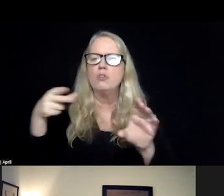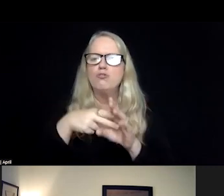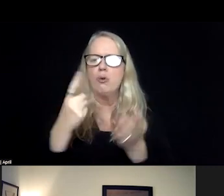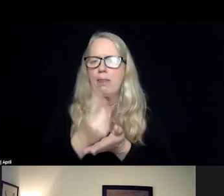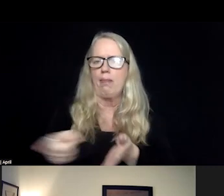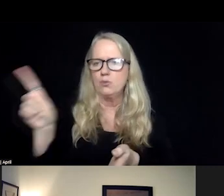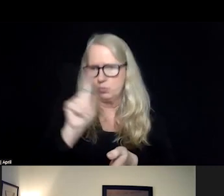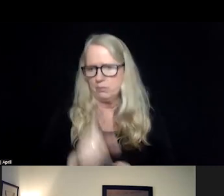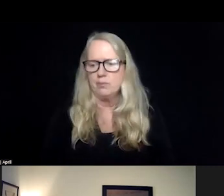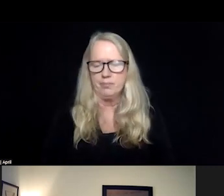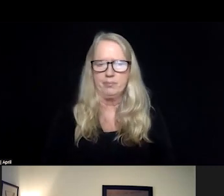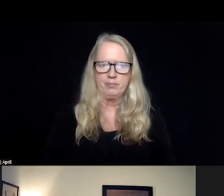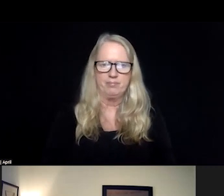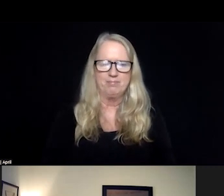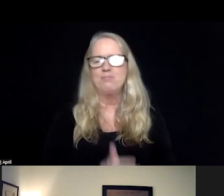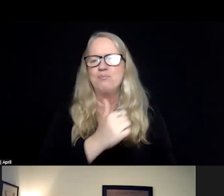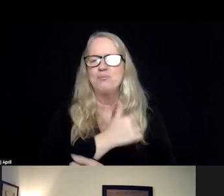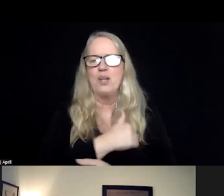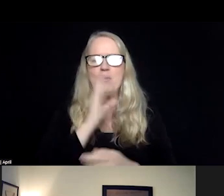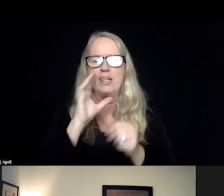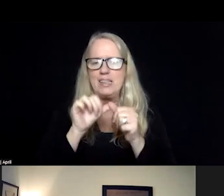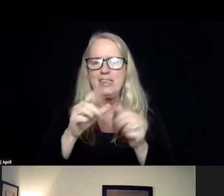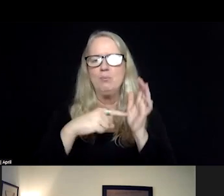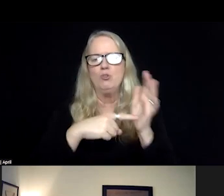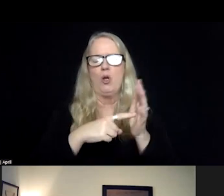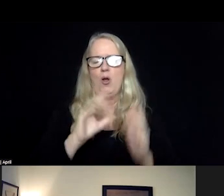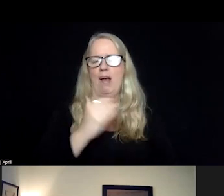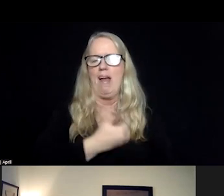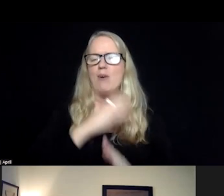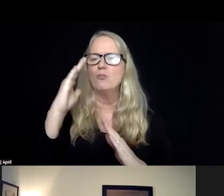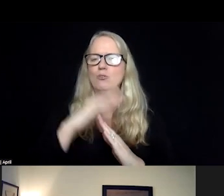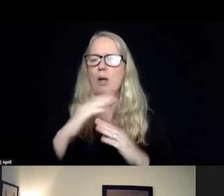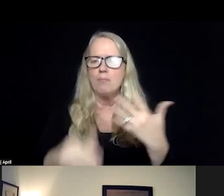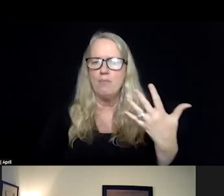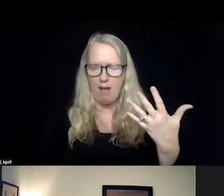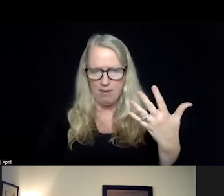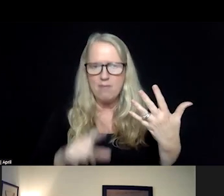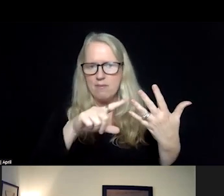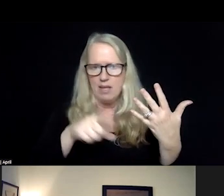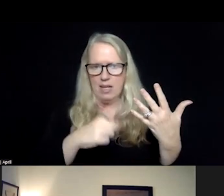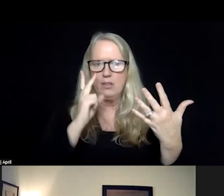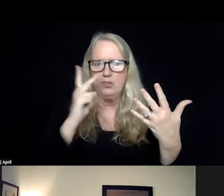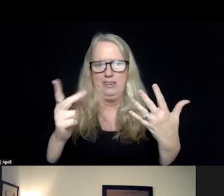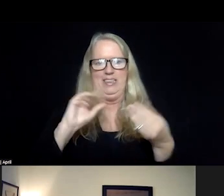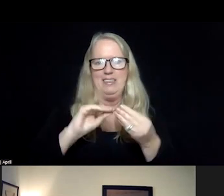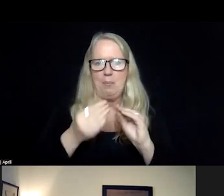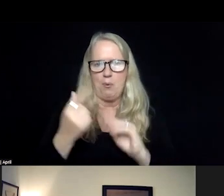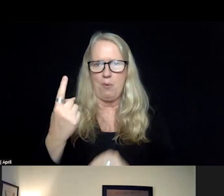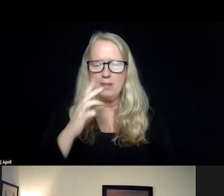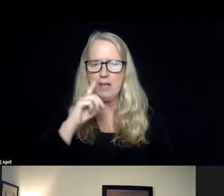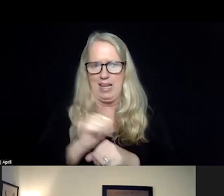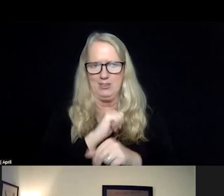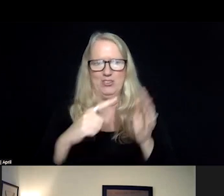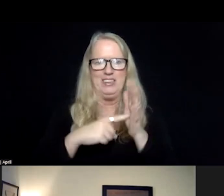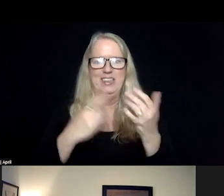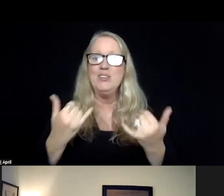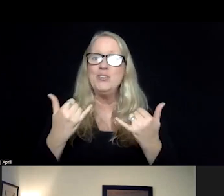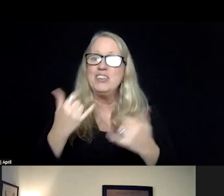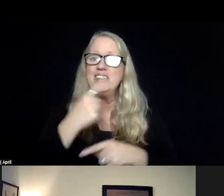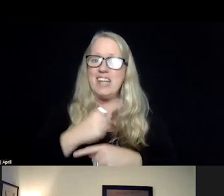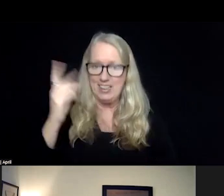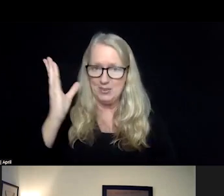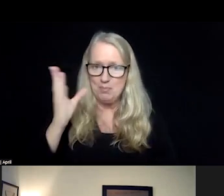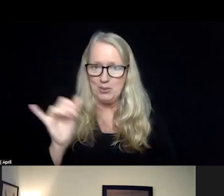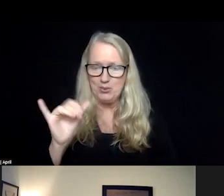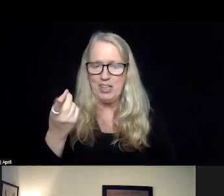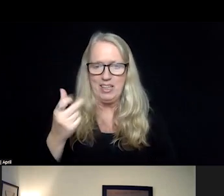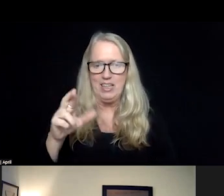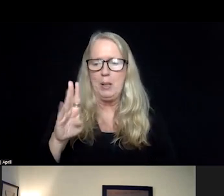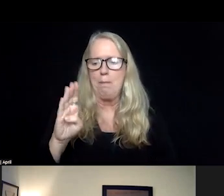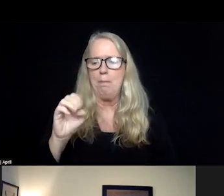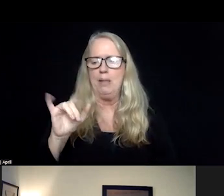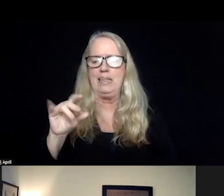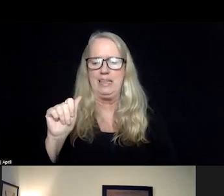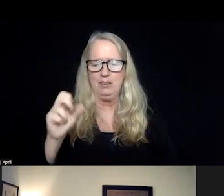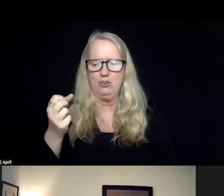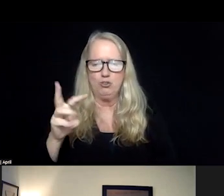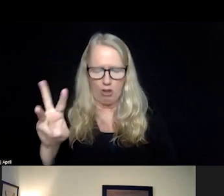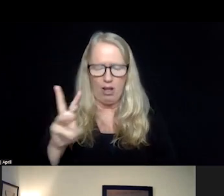WE LOVE TO FEATURE THE TOP FIVE TODAY'S ACTUALLY FEATURES BILLINA SHAW AND